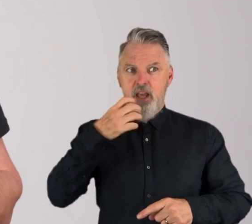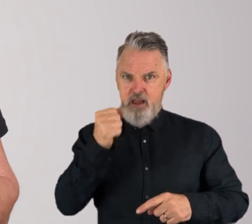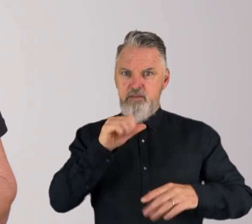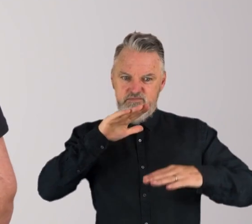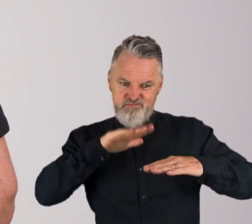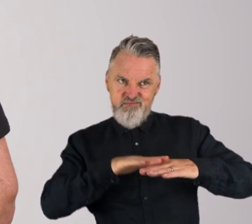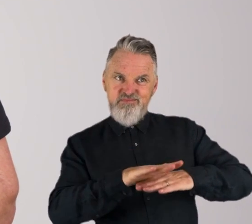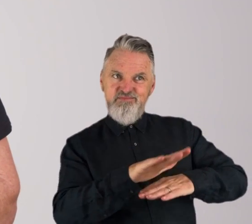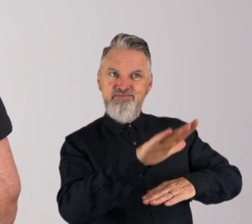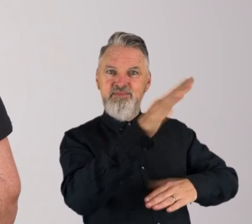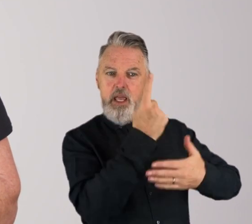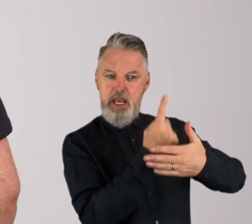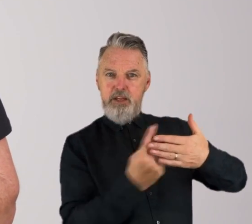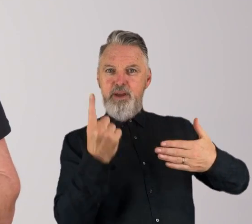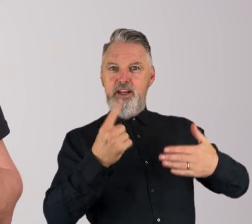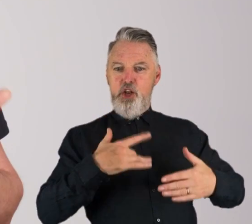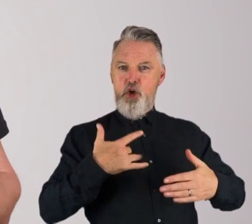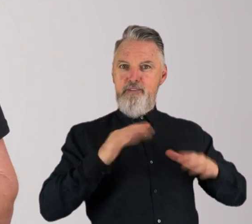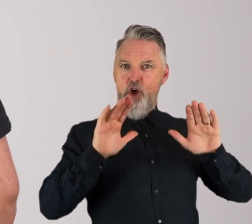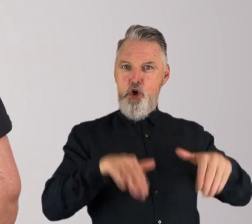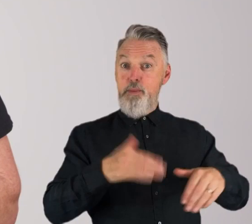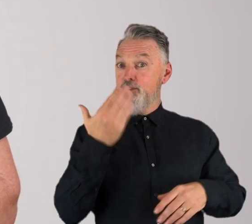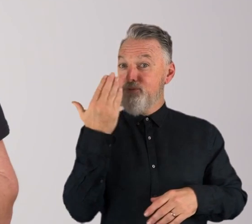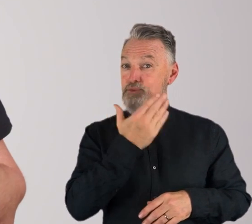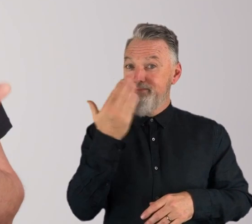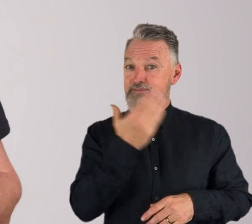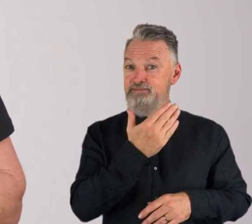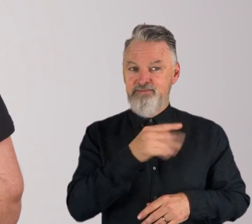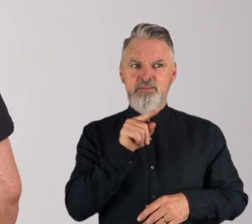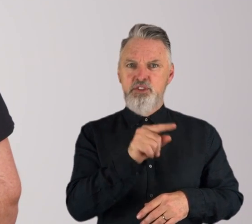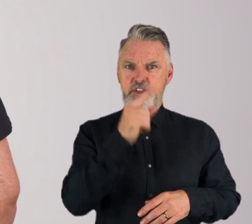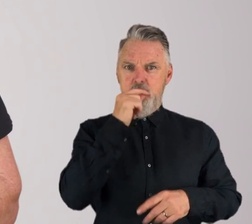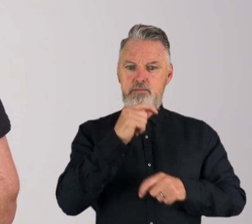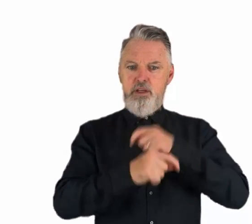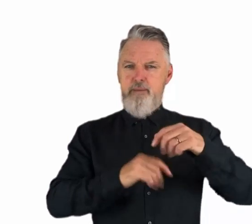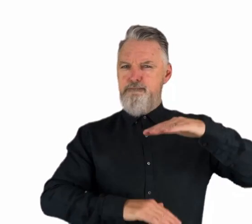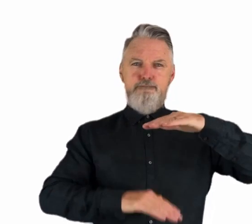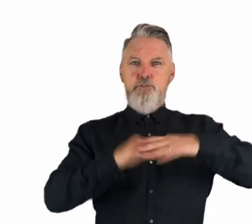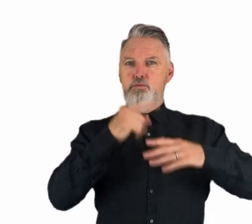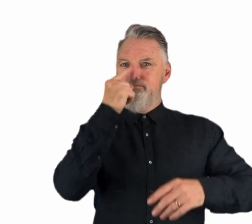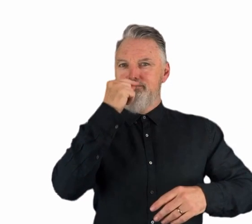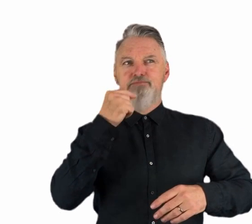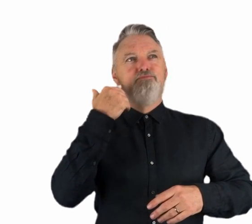at home and at school and has the ability to reach her full potential. So what's the difference?